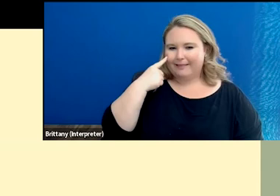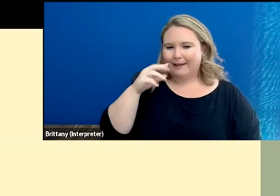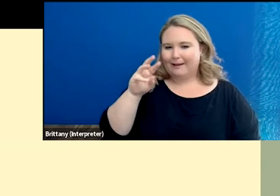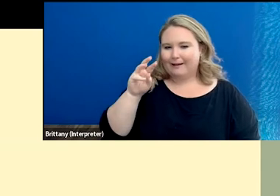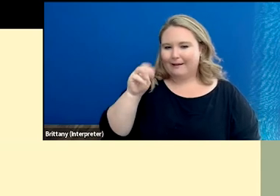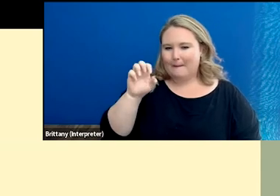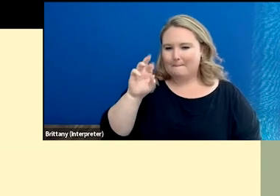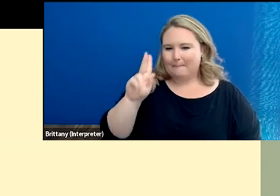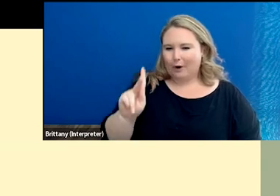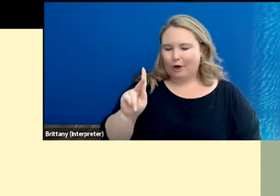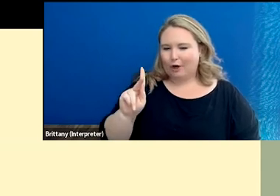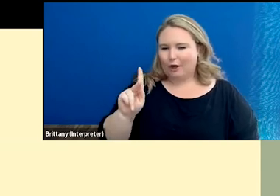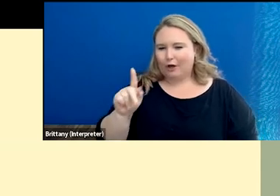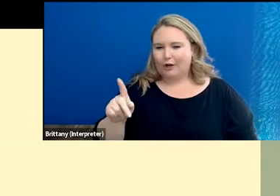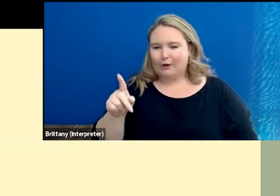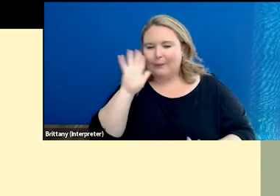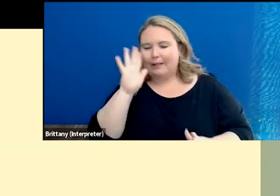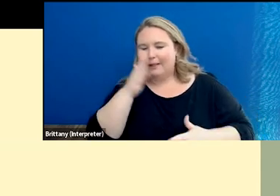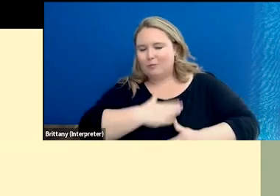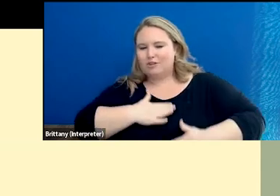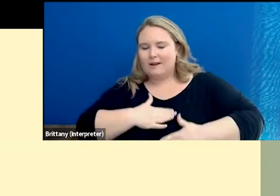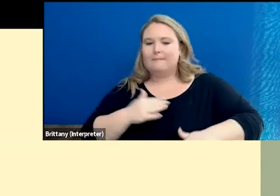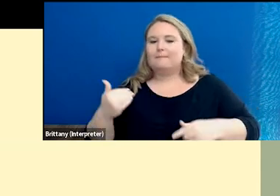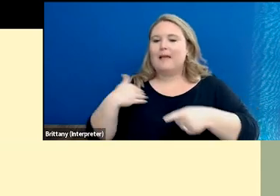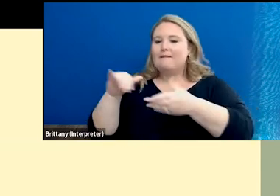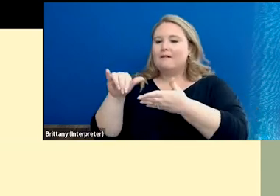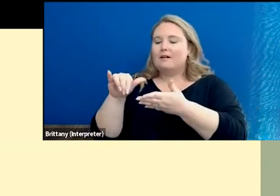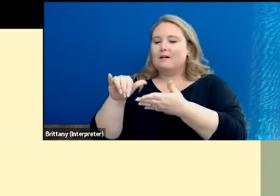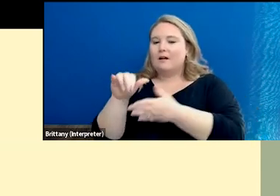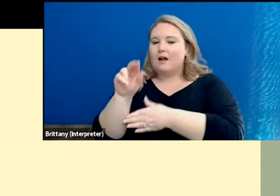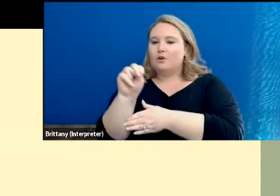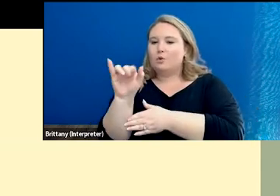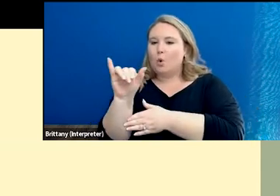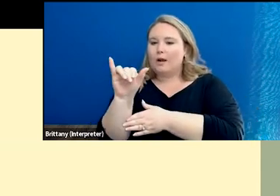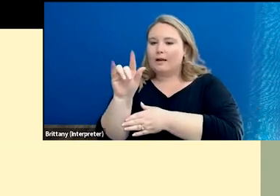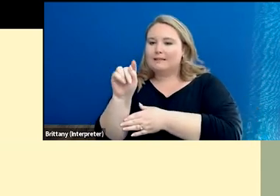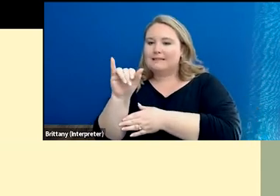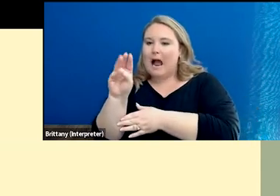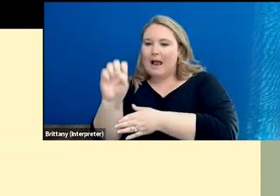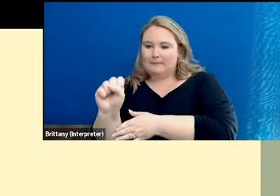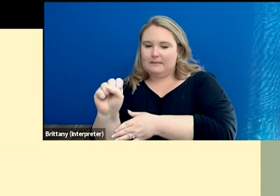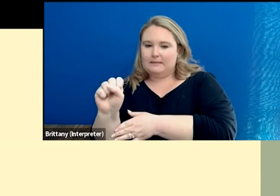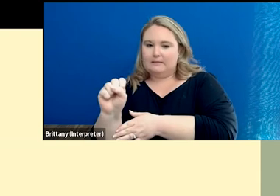They actually did a New York Times article about it. In hurricanes, when you watch emergency management,